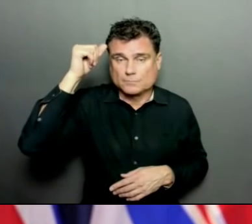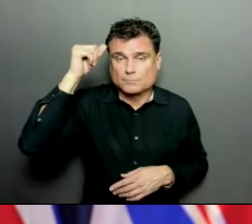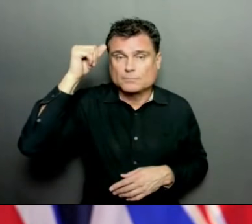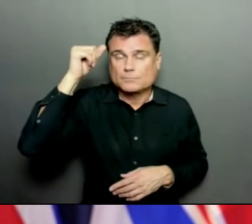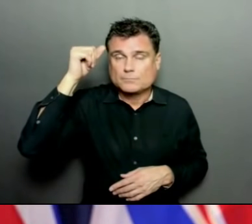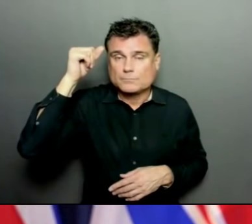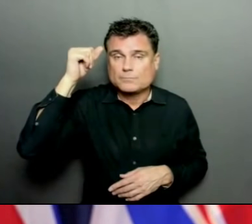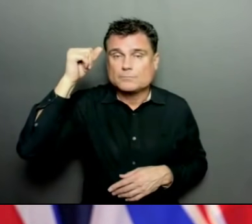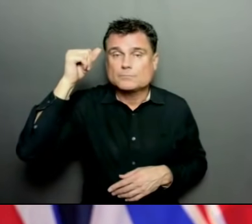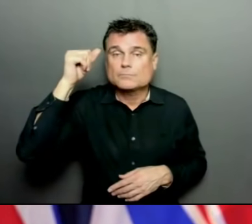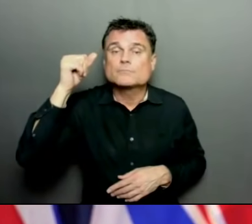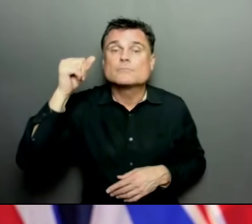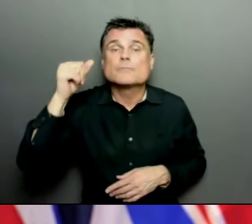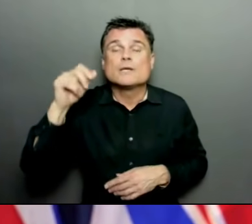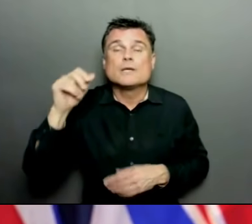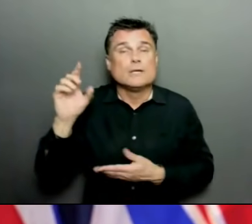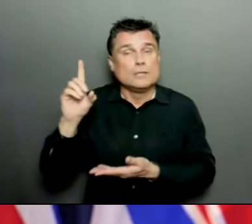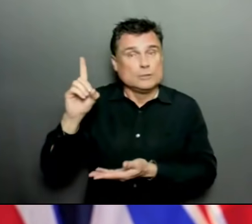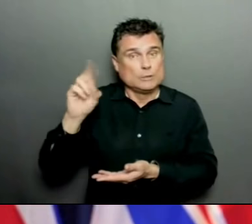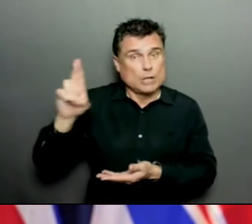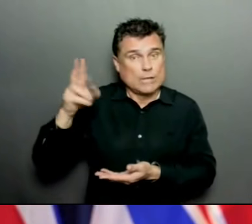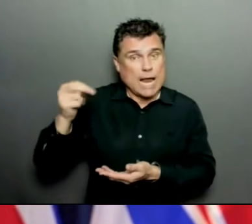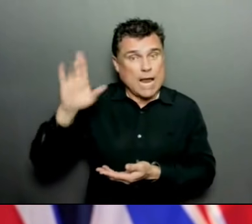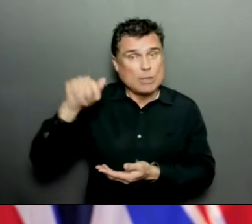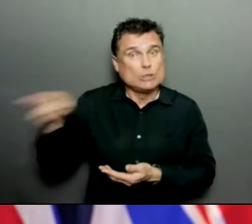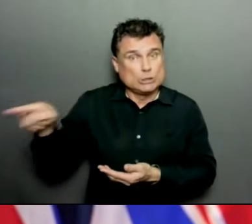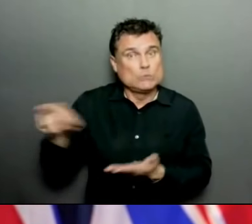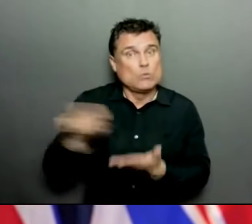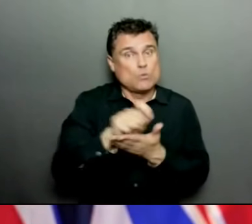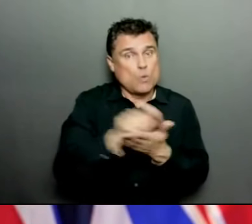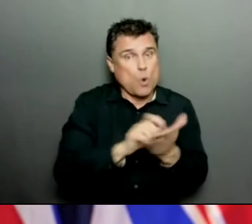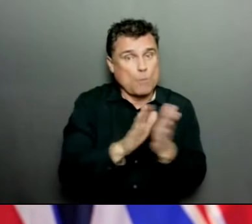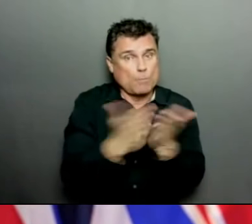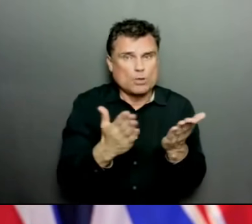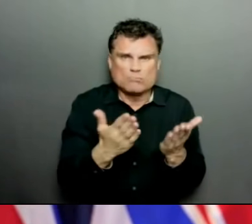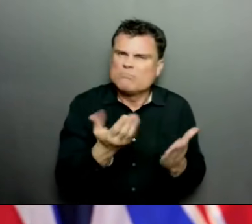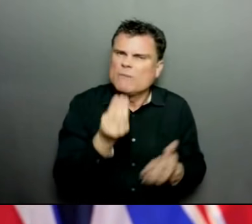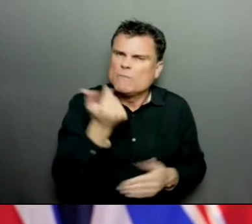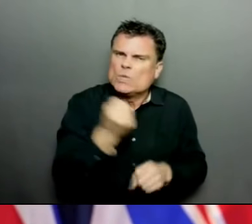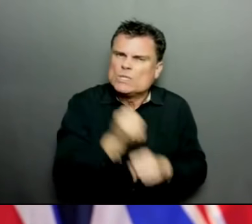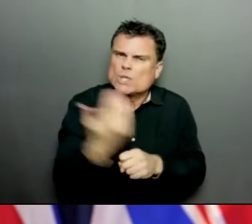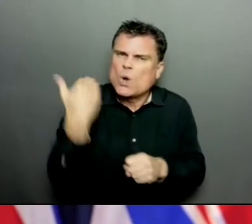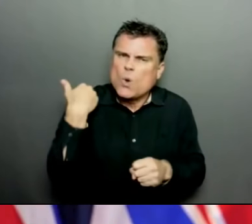me a visit in the Ministry of health office, she would not the minister at the